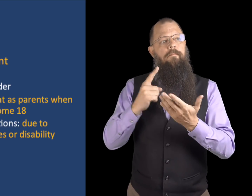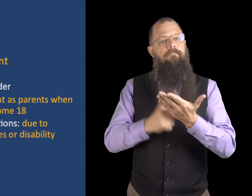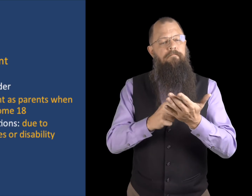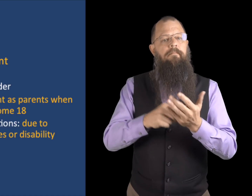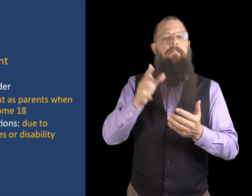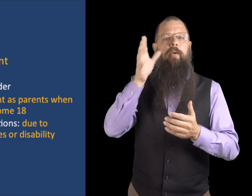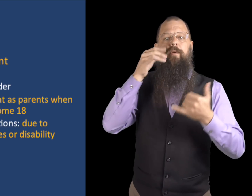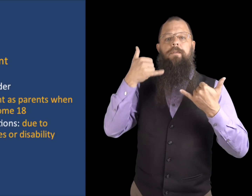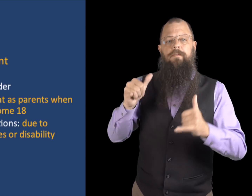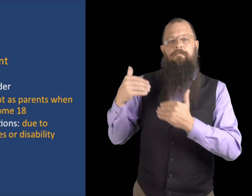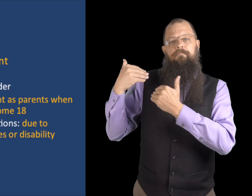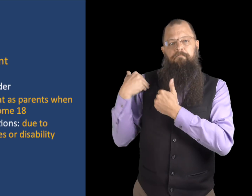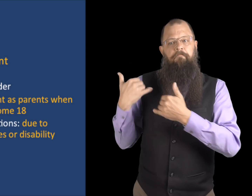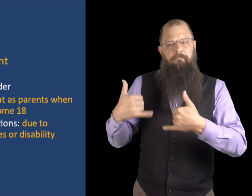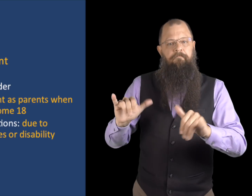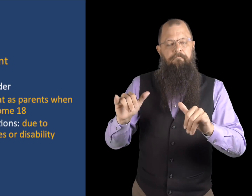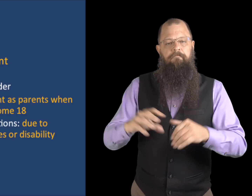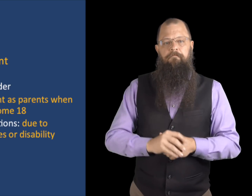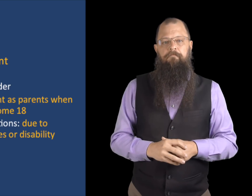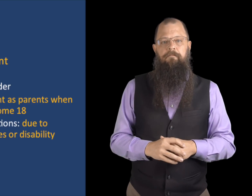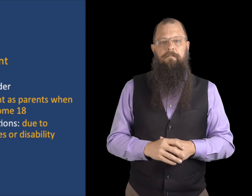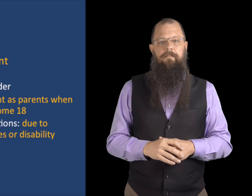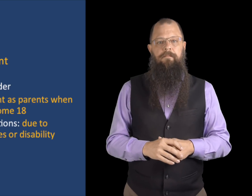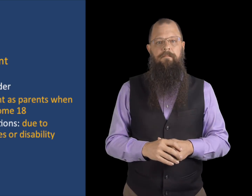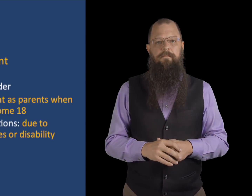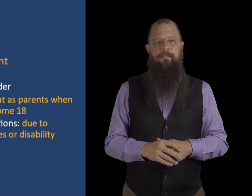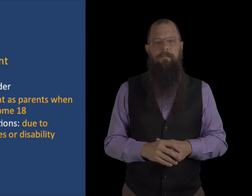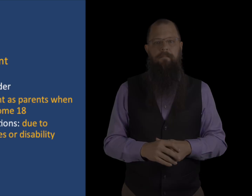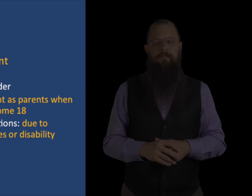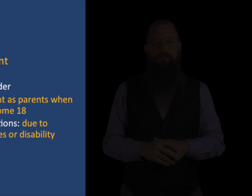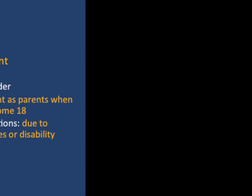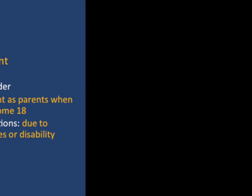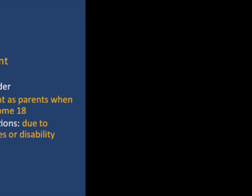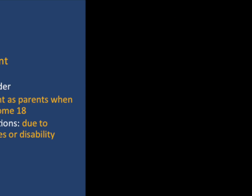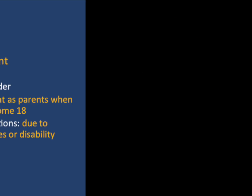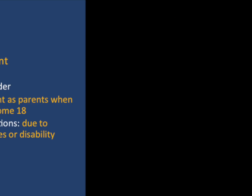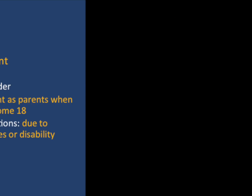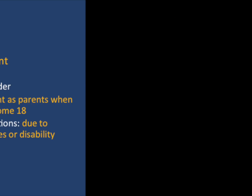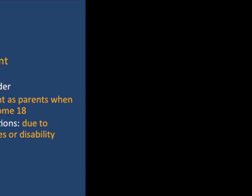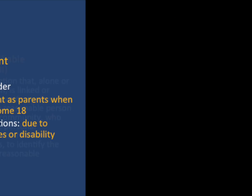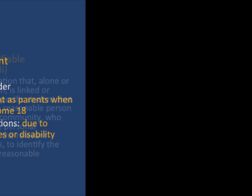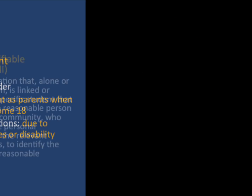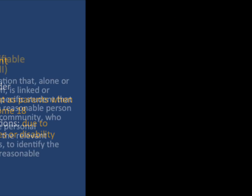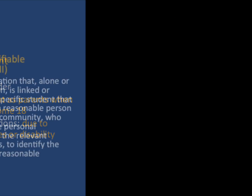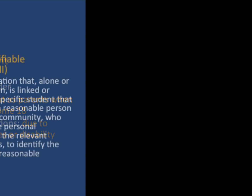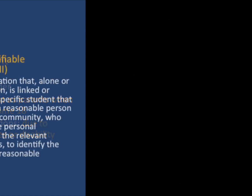disability, they may be limited in their ability to act on their own.